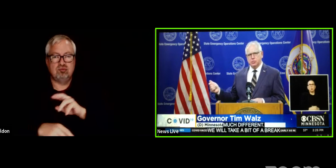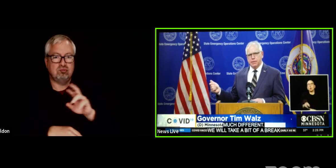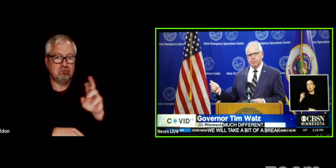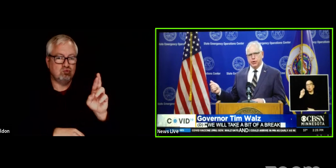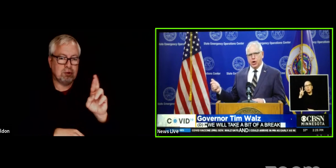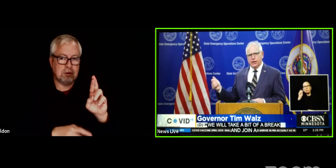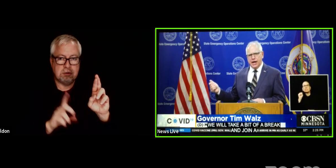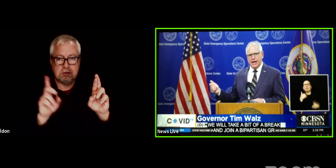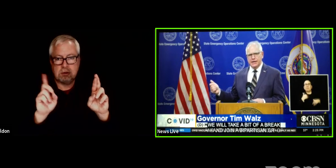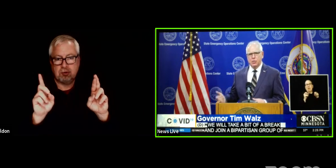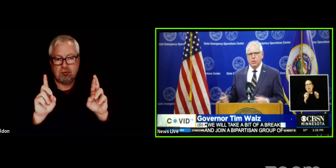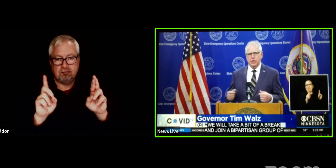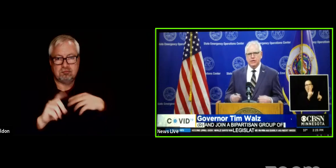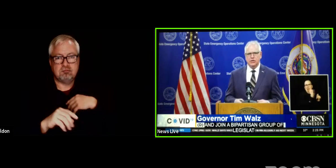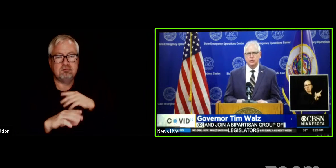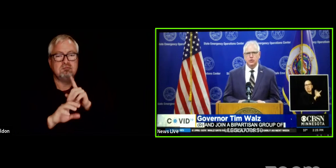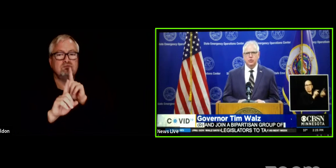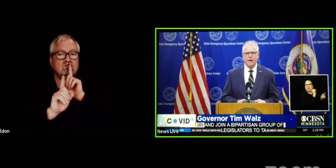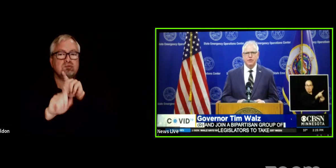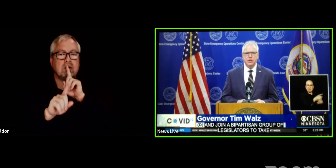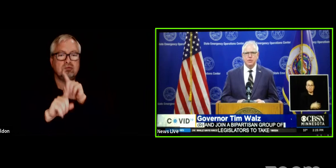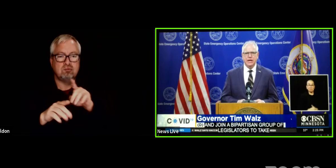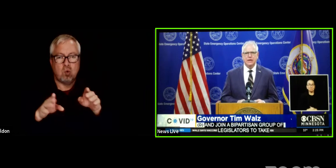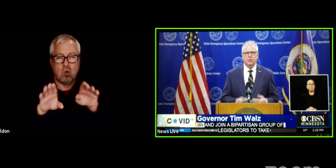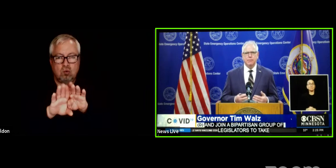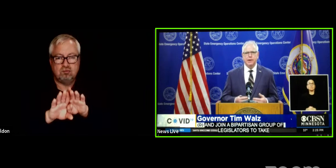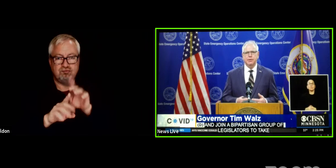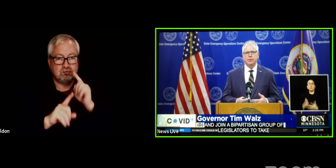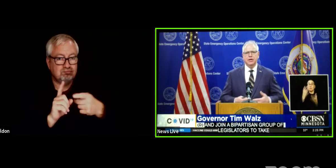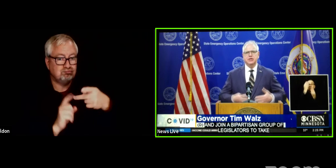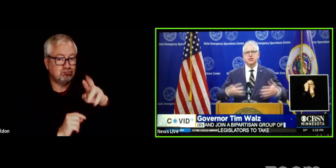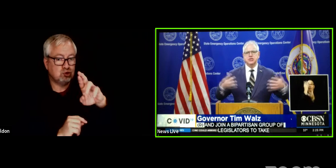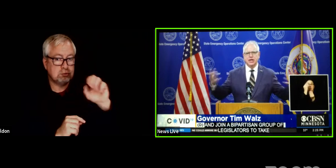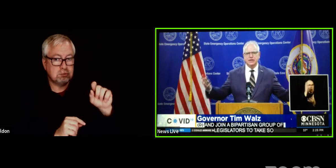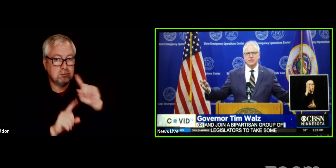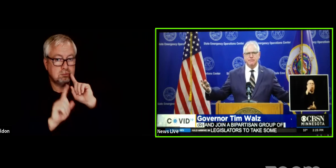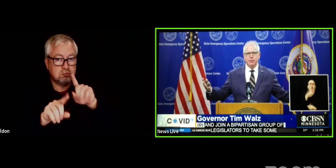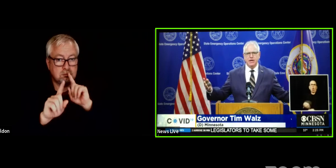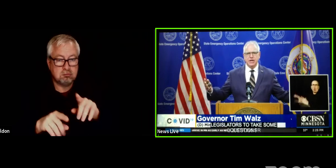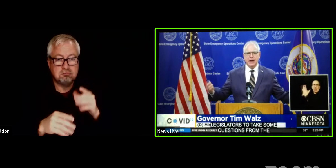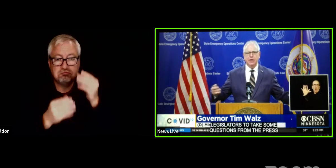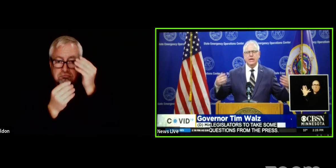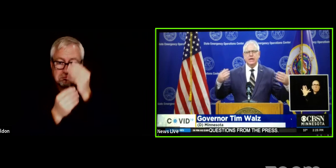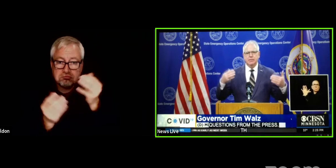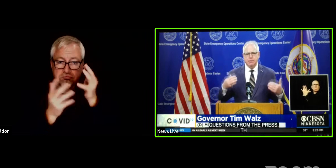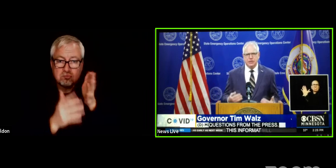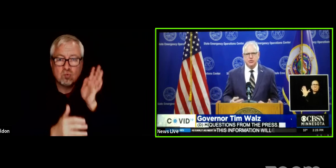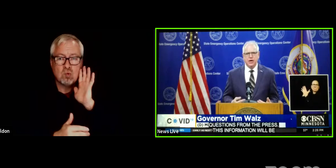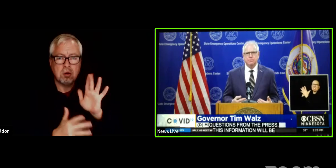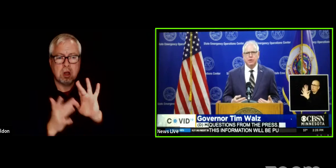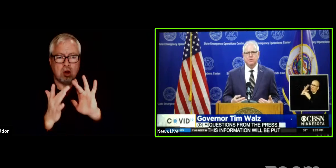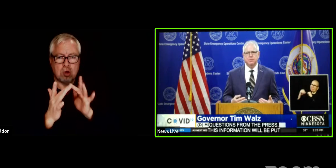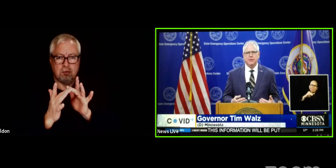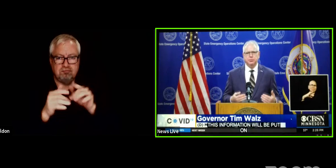ONLINE. WE'LL DO EVERYTHING TO GETS THIS INFORMATION OUT, TO BE AS TRANSPARENT AS POSSIBLE,